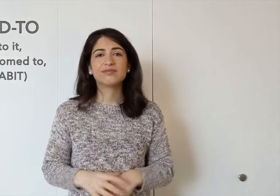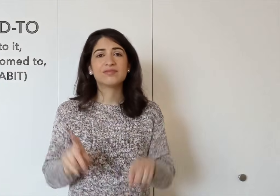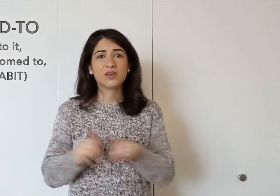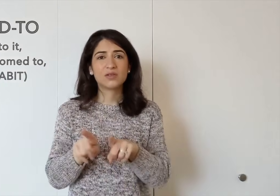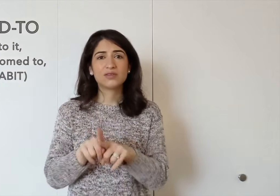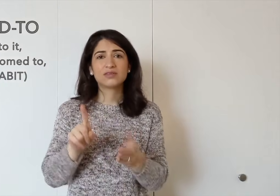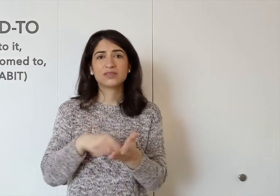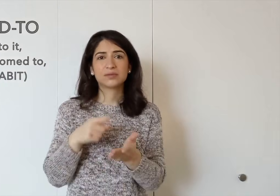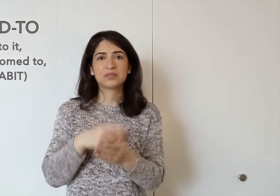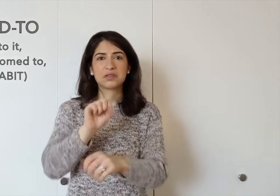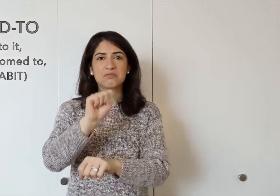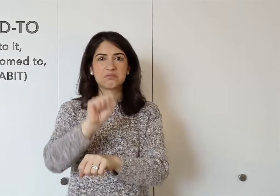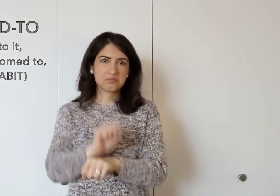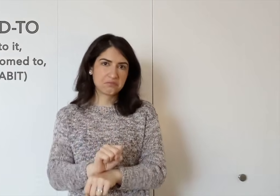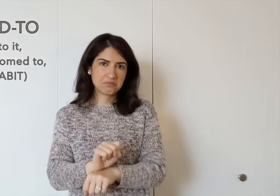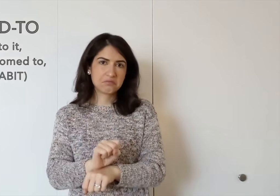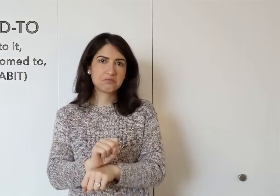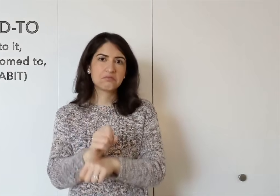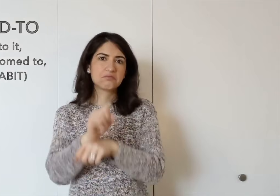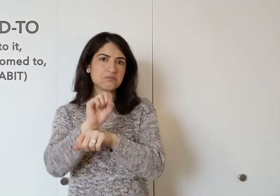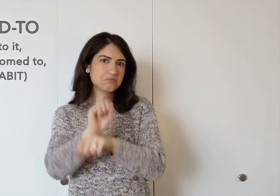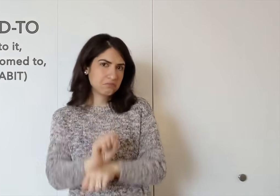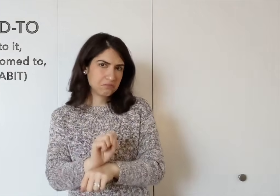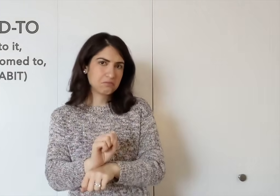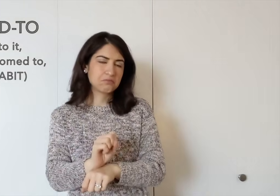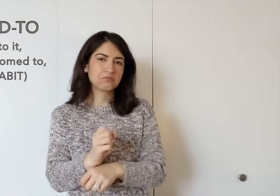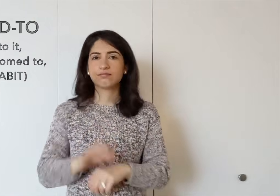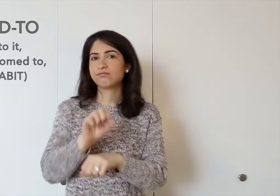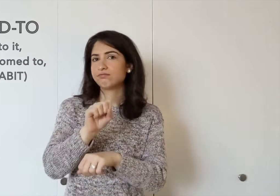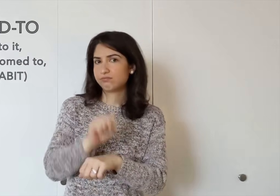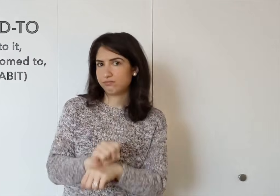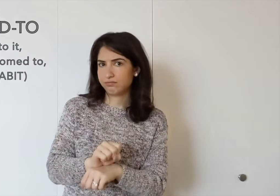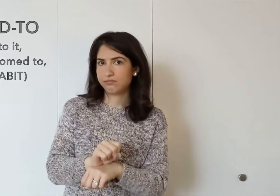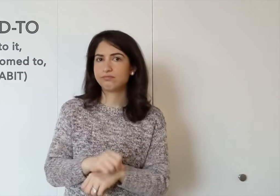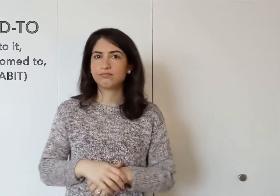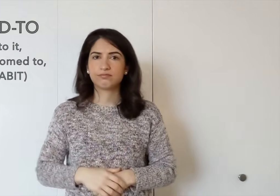Also, sometimes it's just the fists.